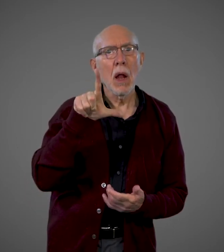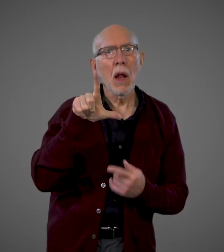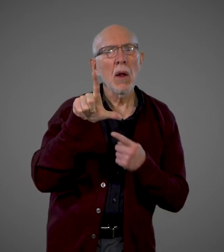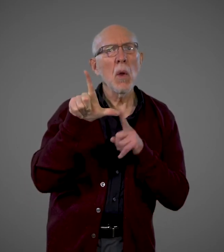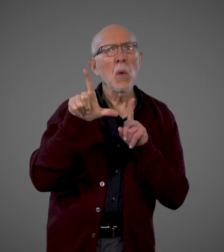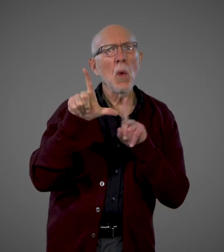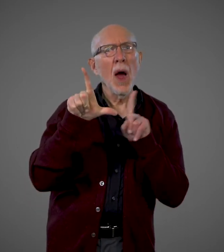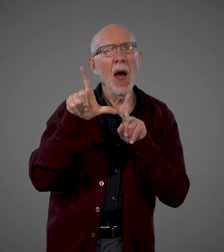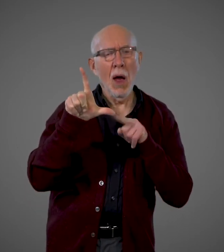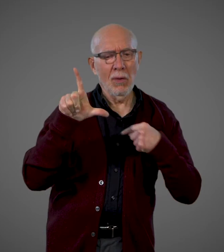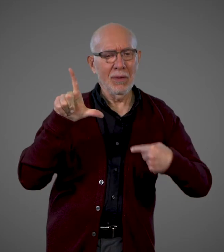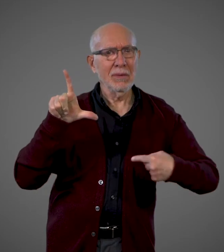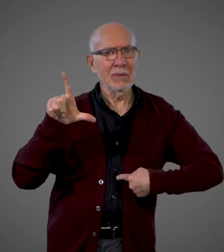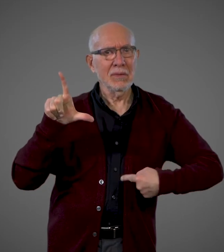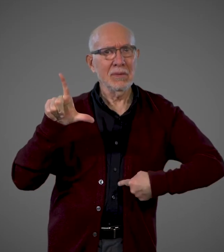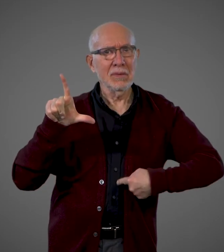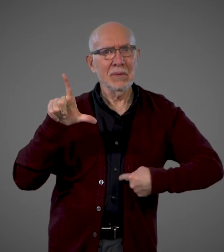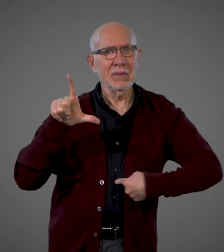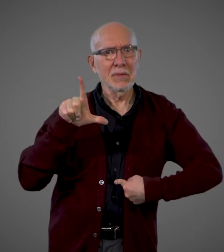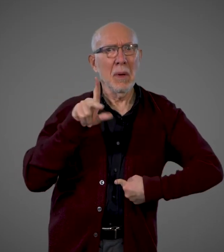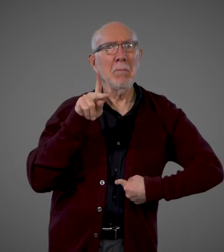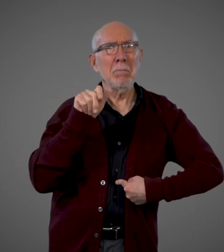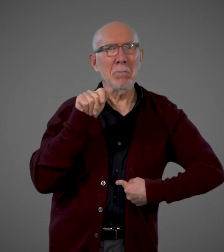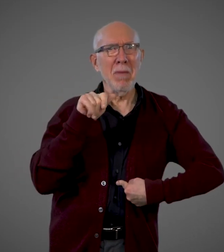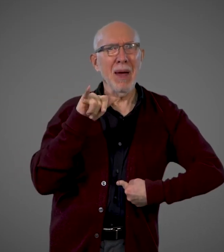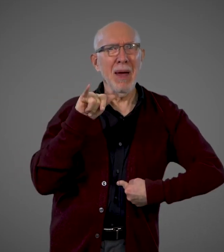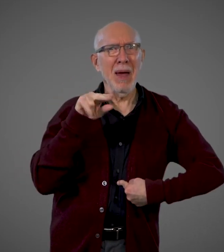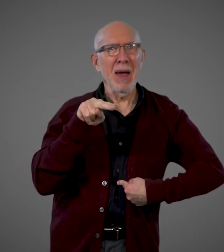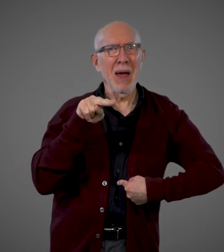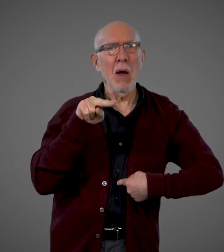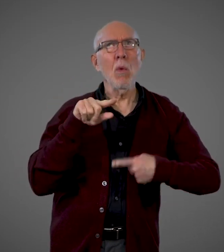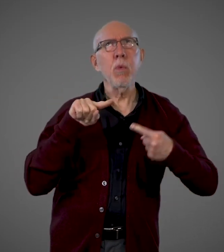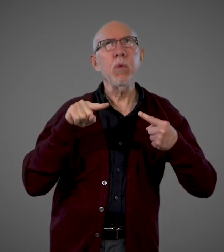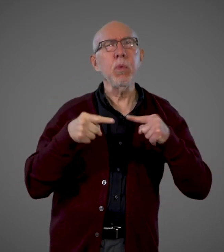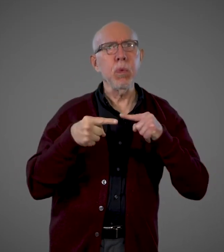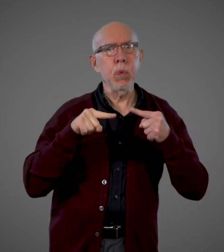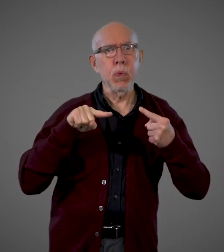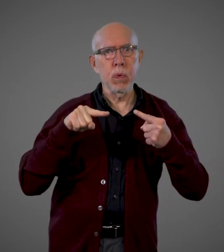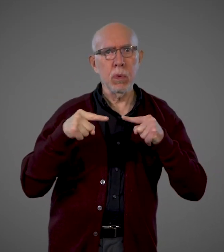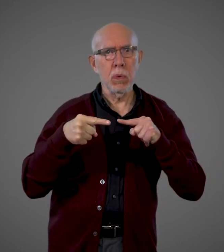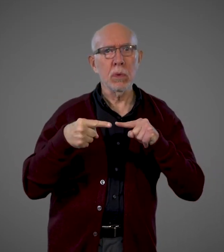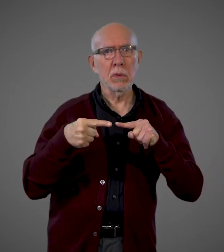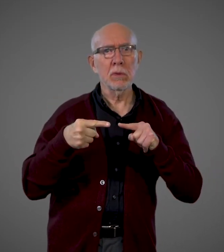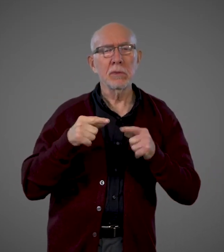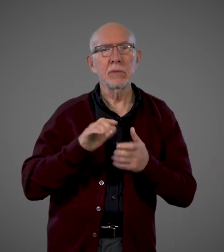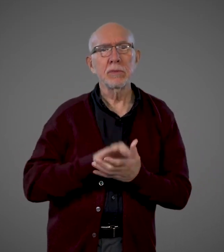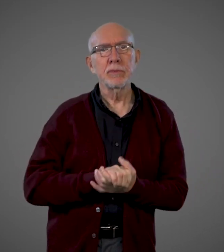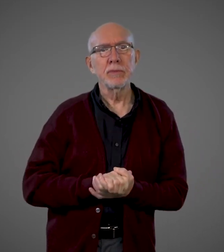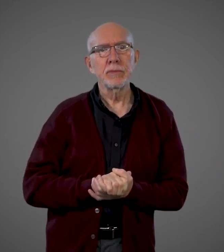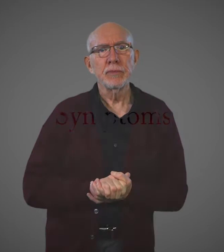The Abdominal area is located right here, and can be very painful.